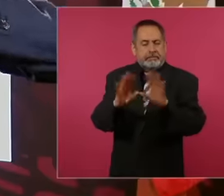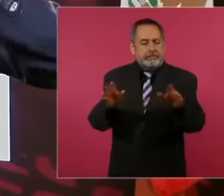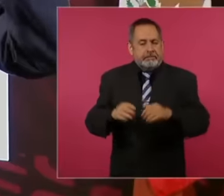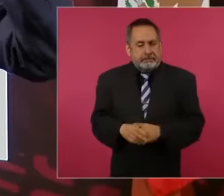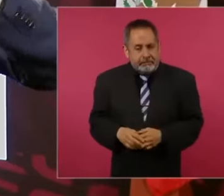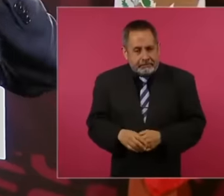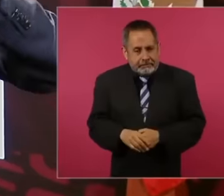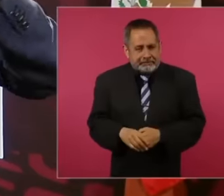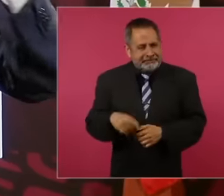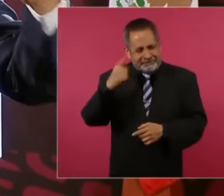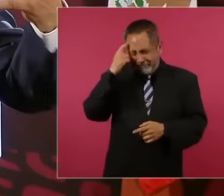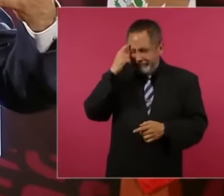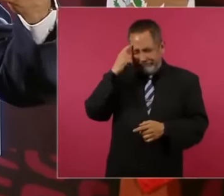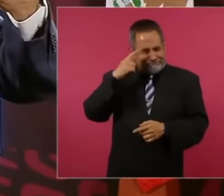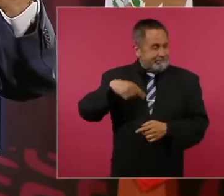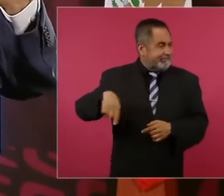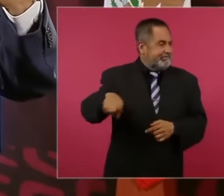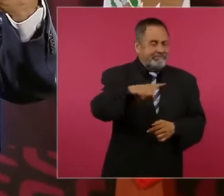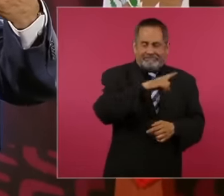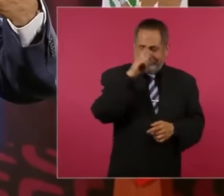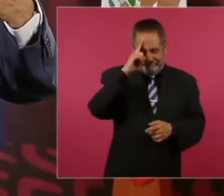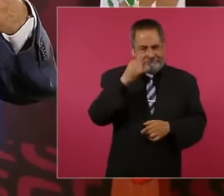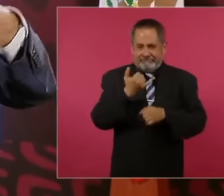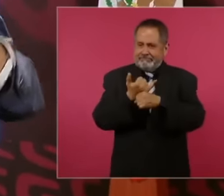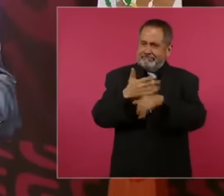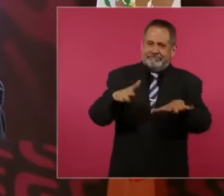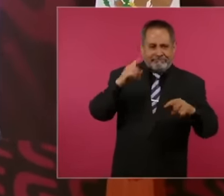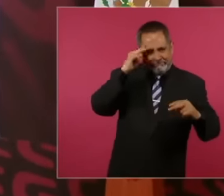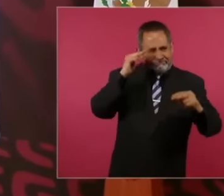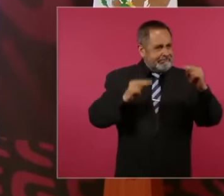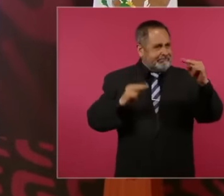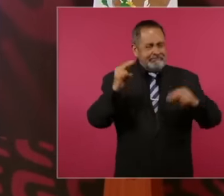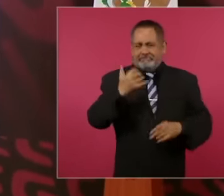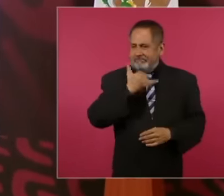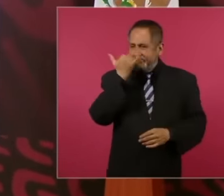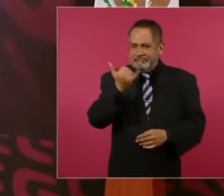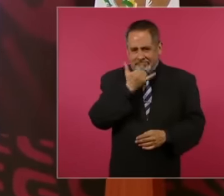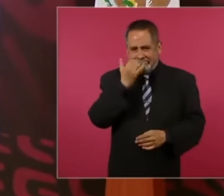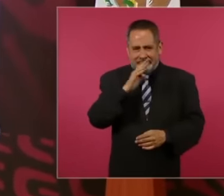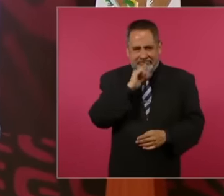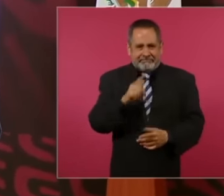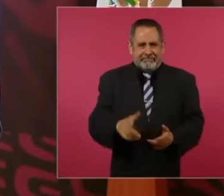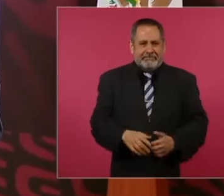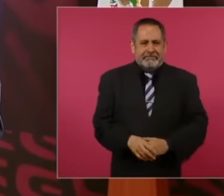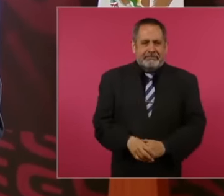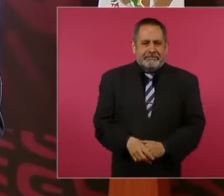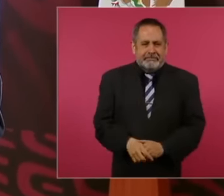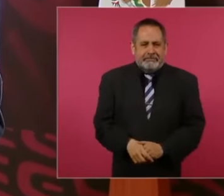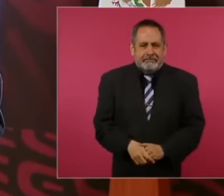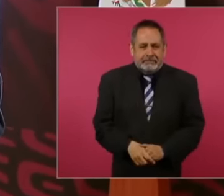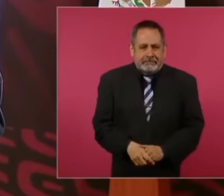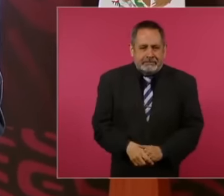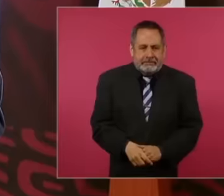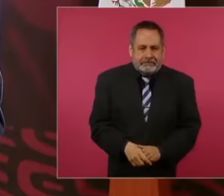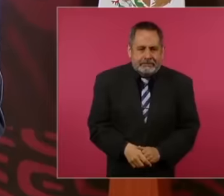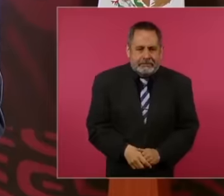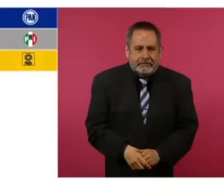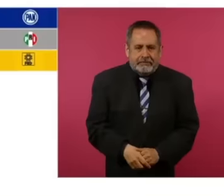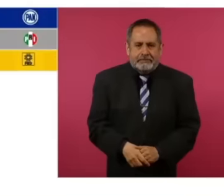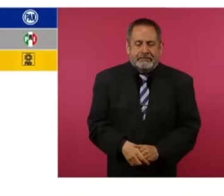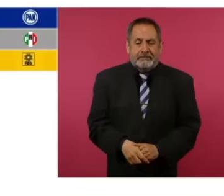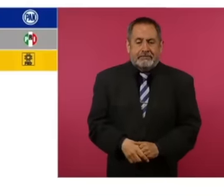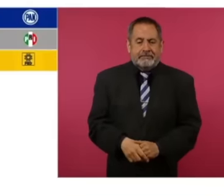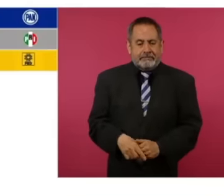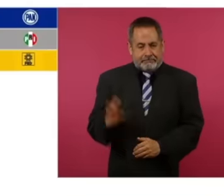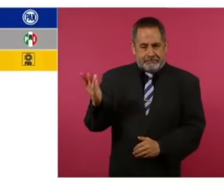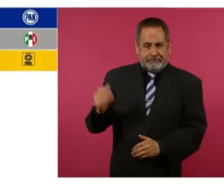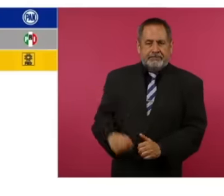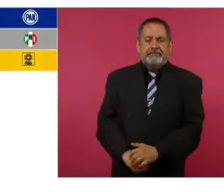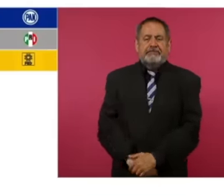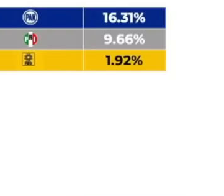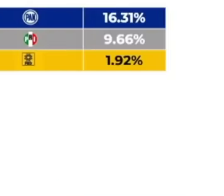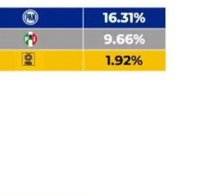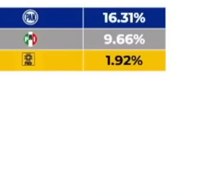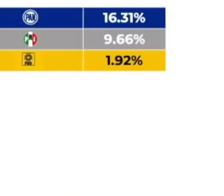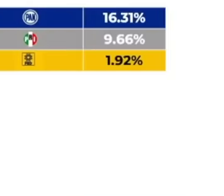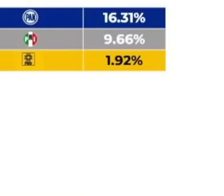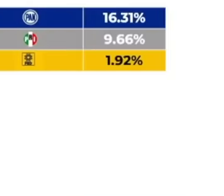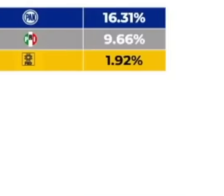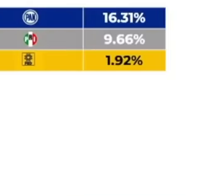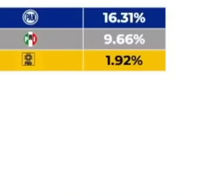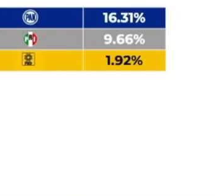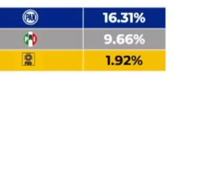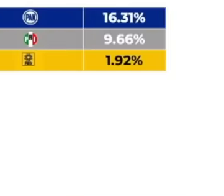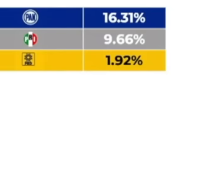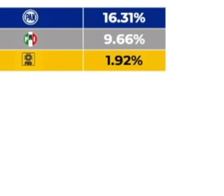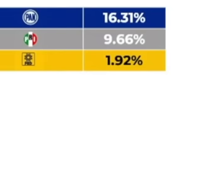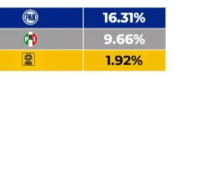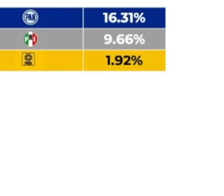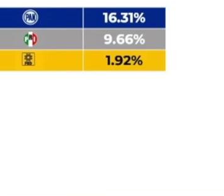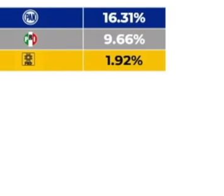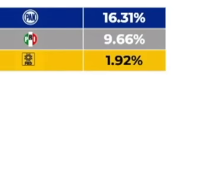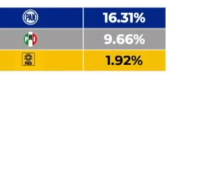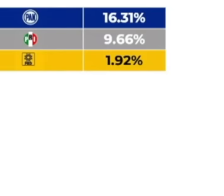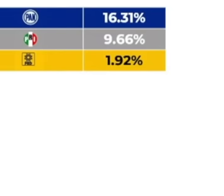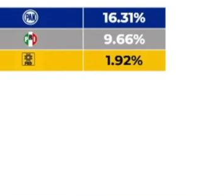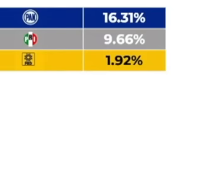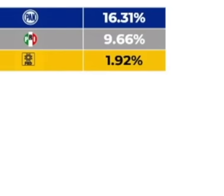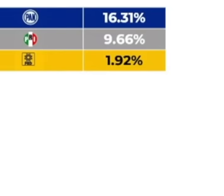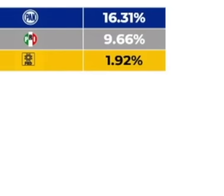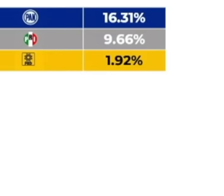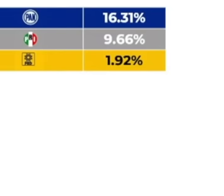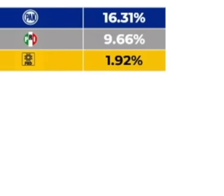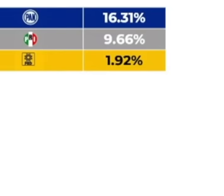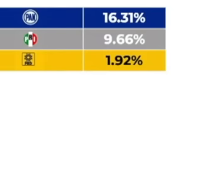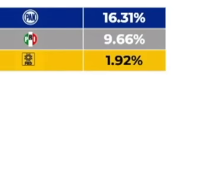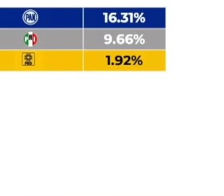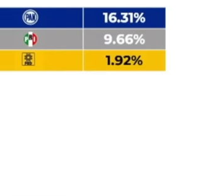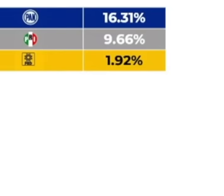disproportion the lack of rationality of good sense